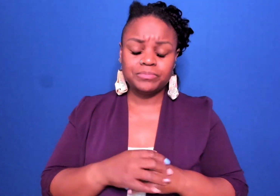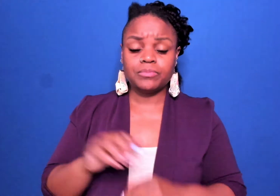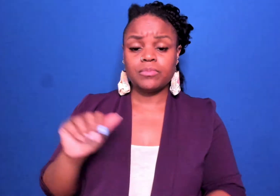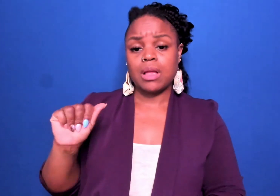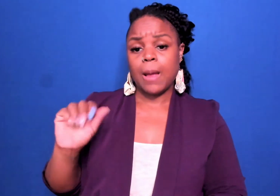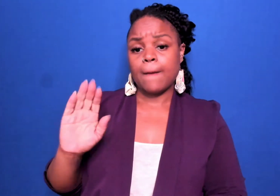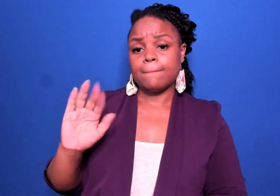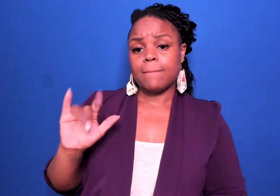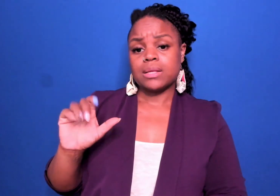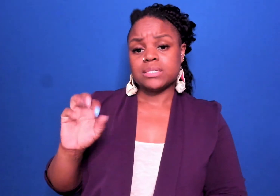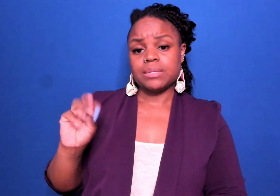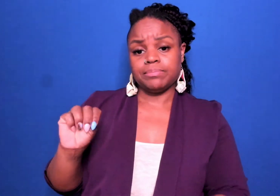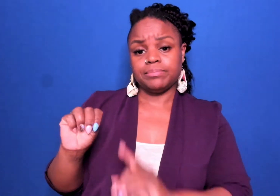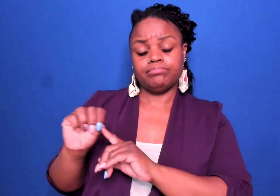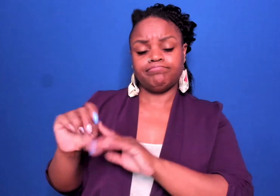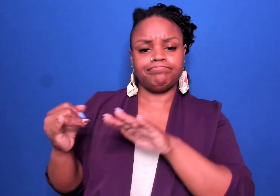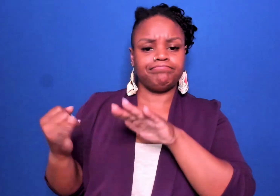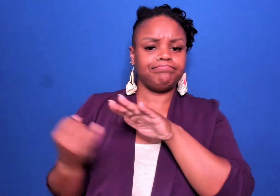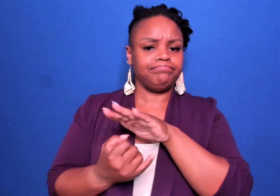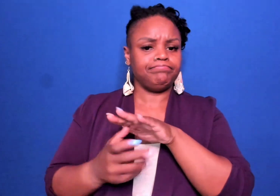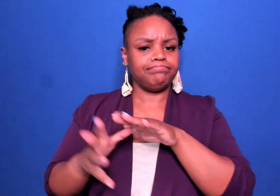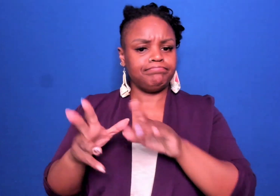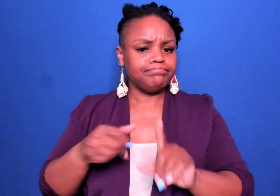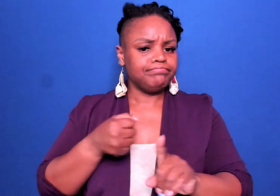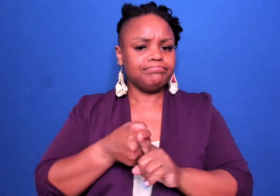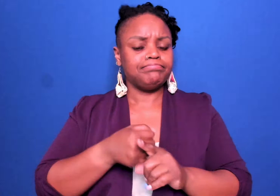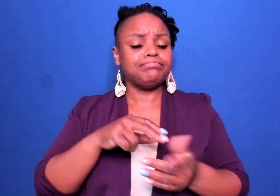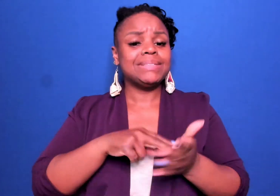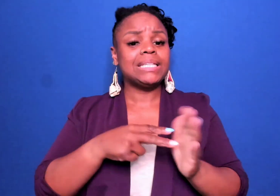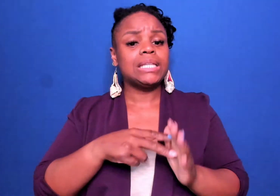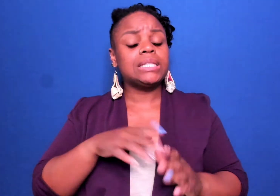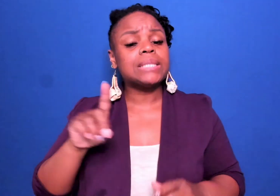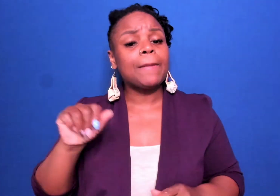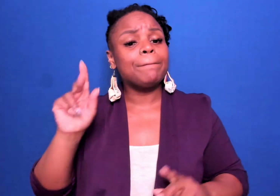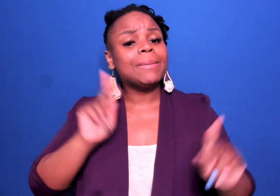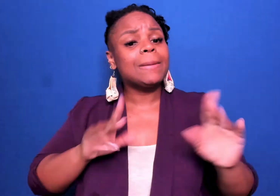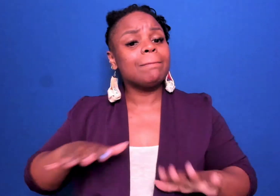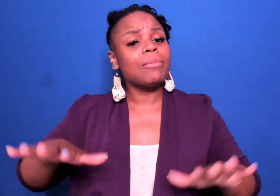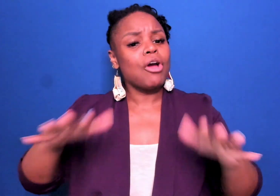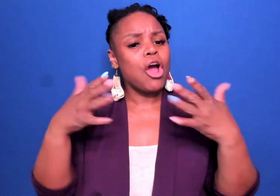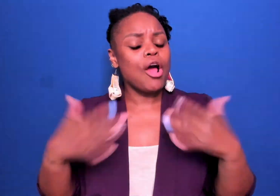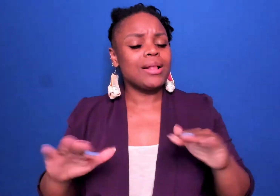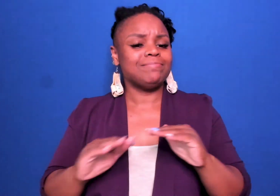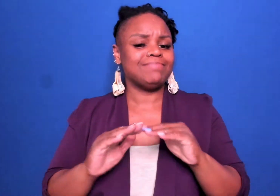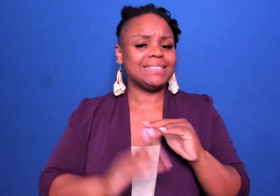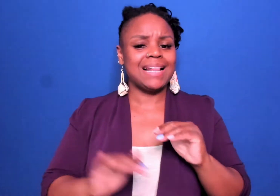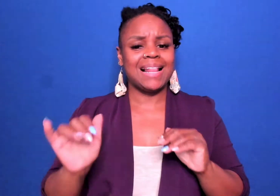Ableism’s isolating impact means disabled people are already less